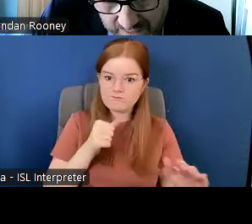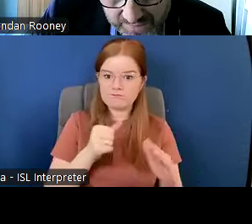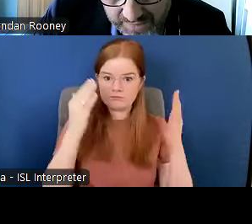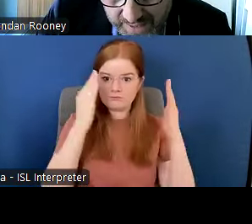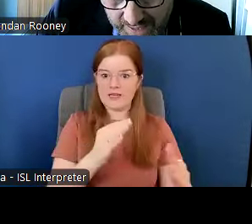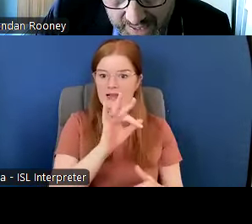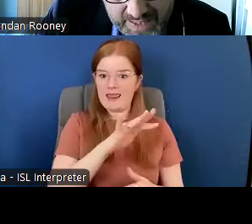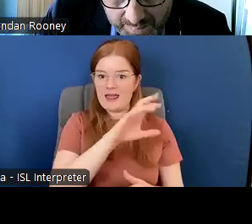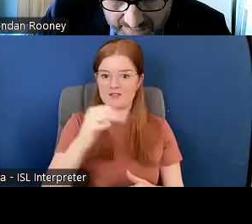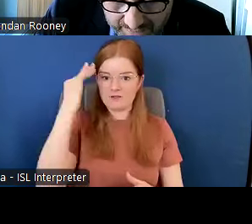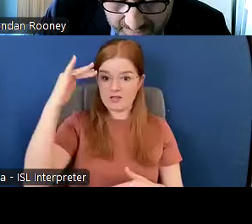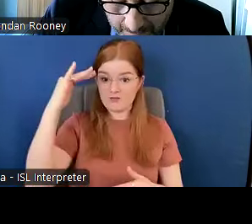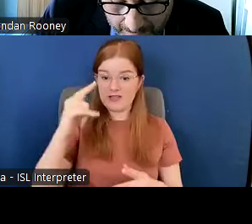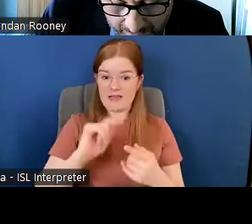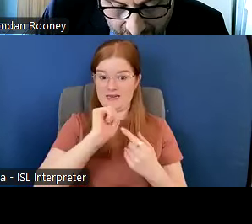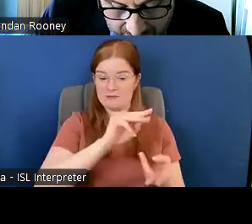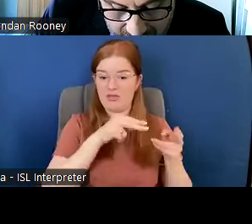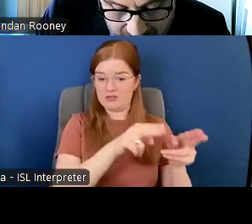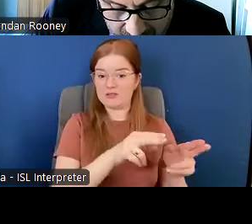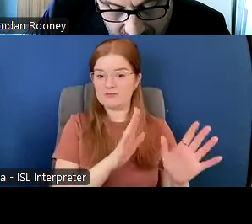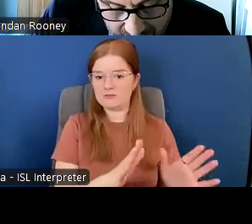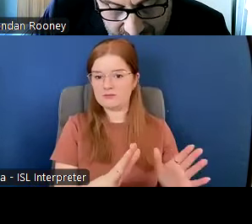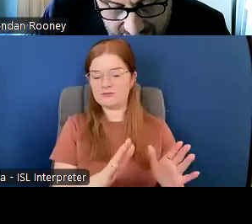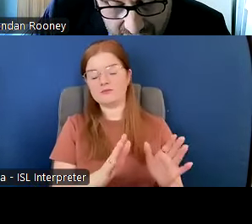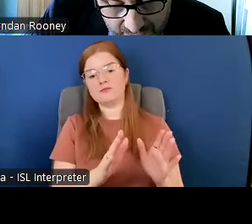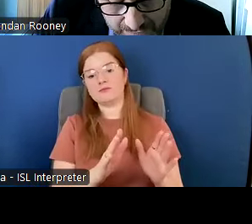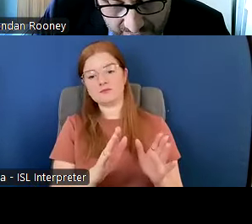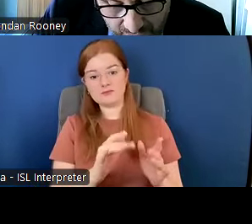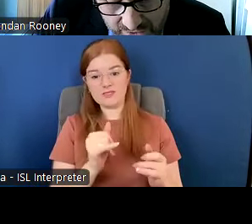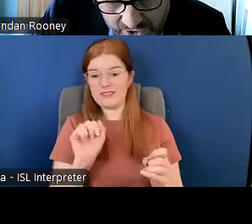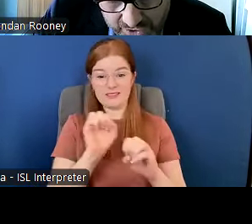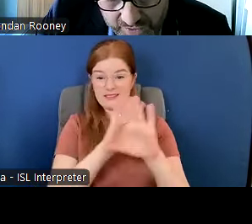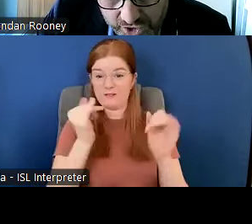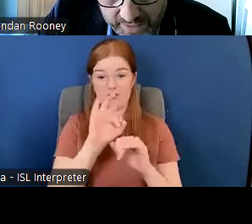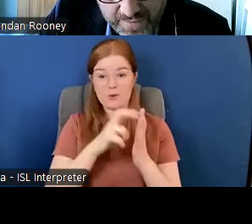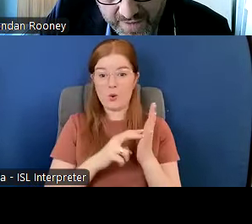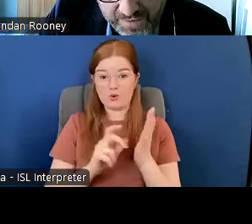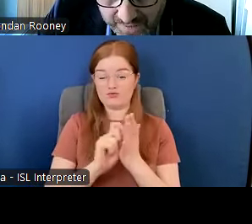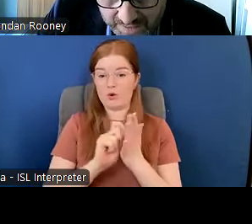philosophy and his methods, and as is clear from notes she took during her very first